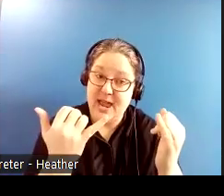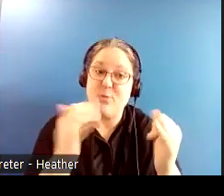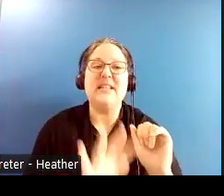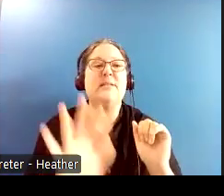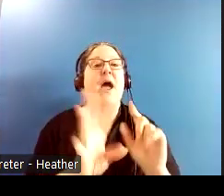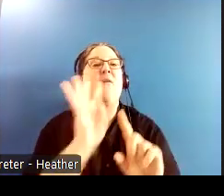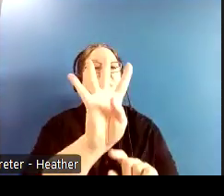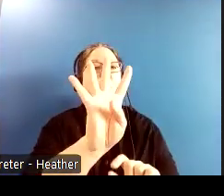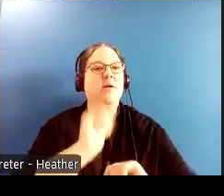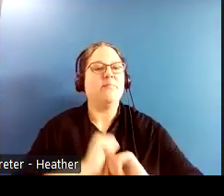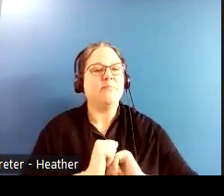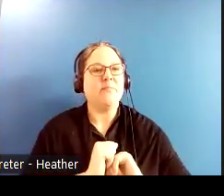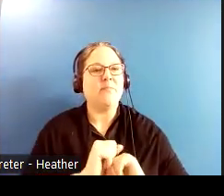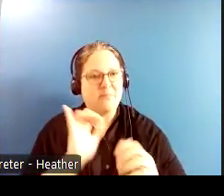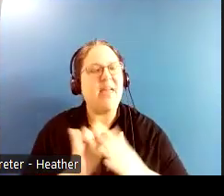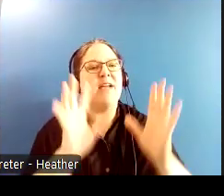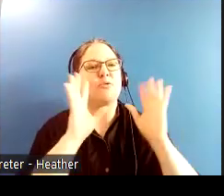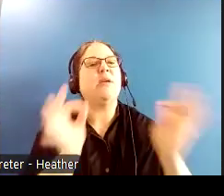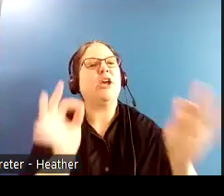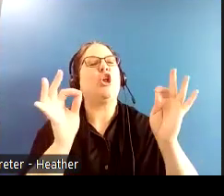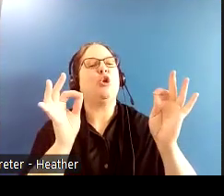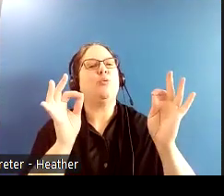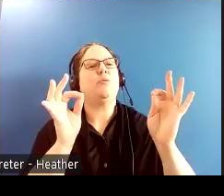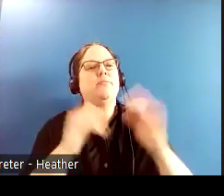that's what we should conclude is the variation on the compass in this region of England.